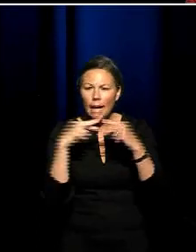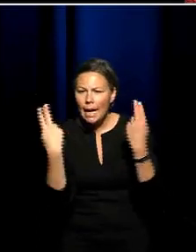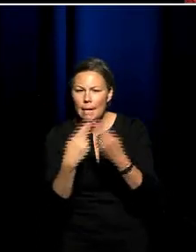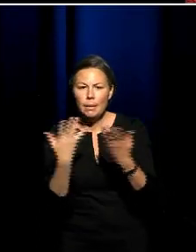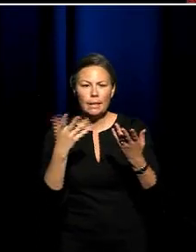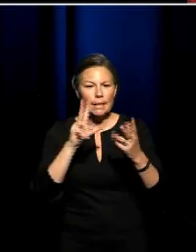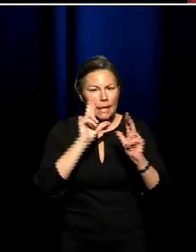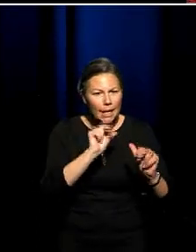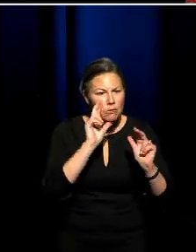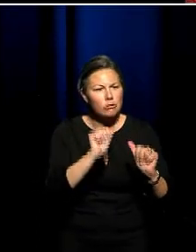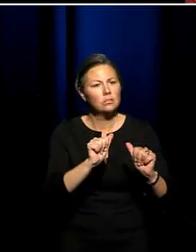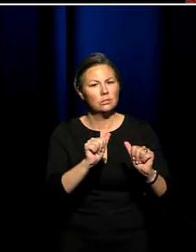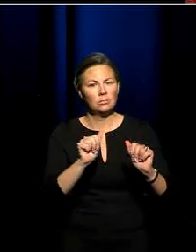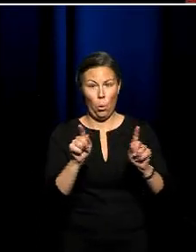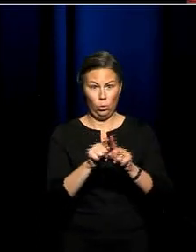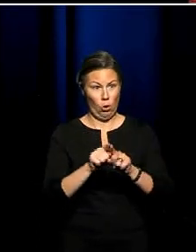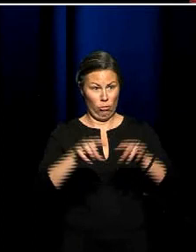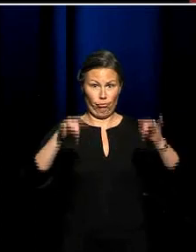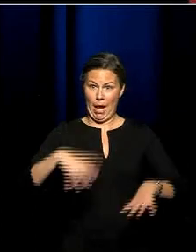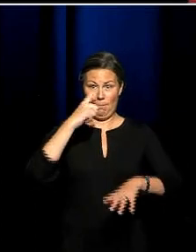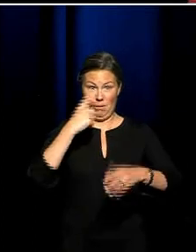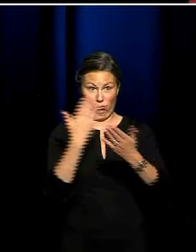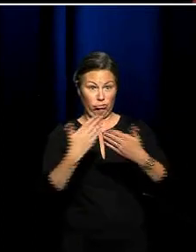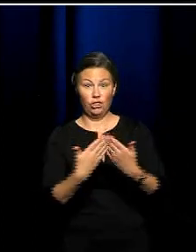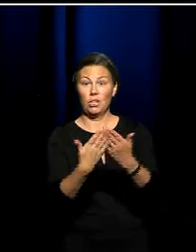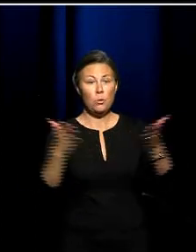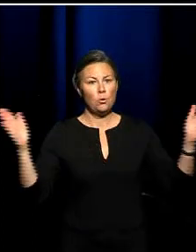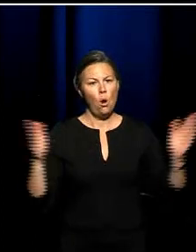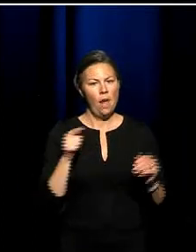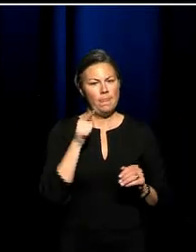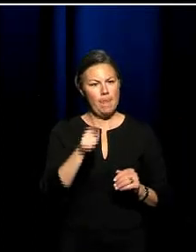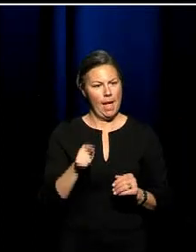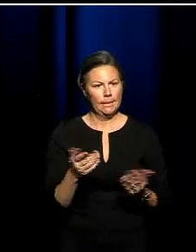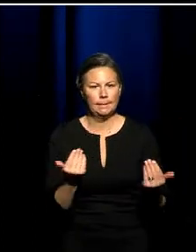extremely high expectations of this Royal Commission. People want and expect